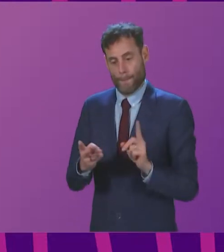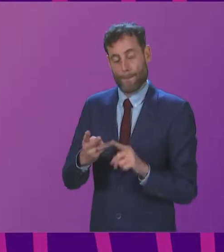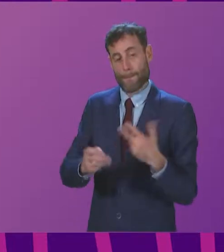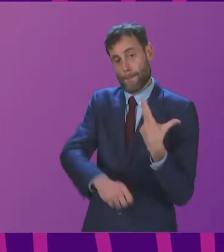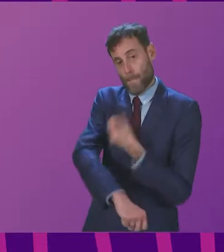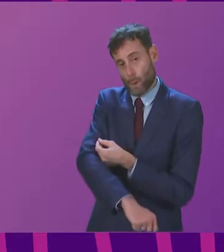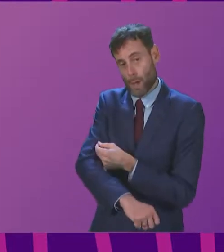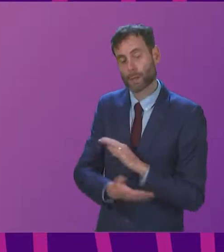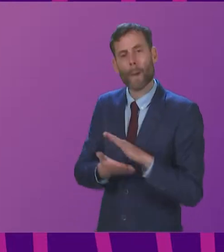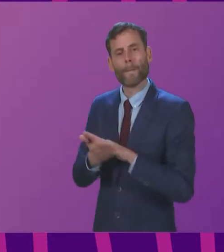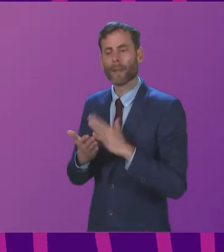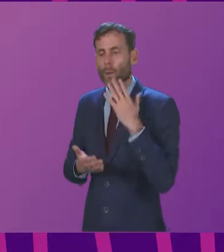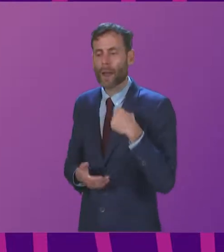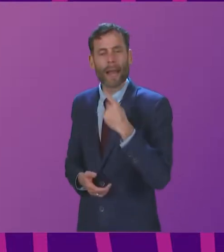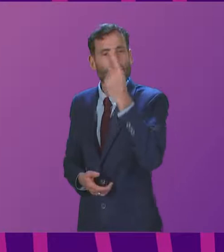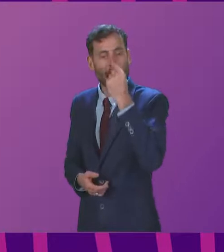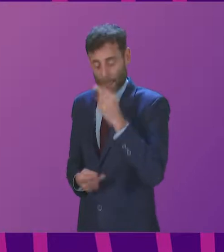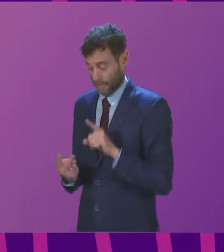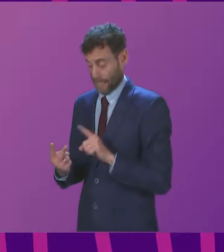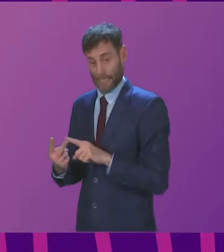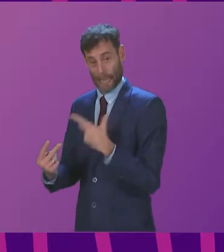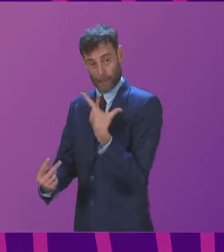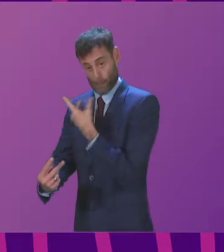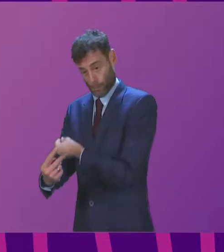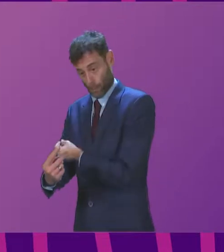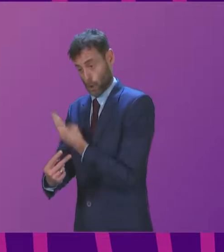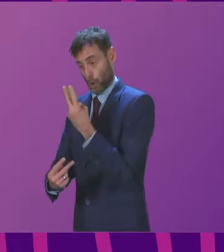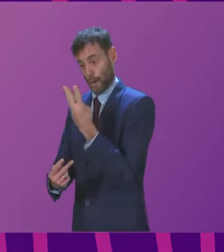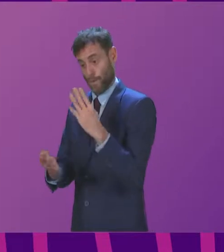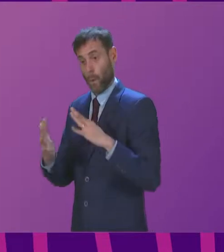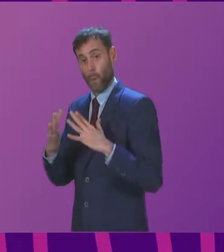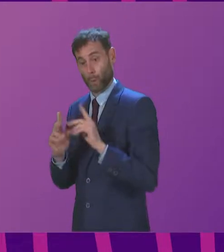your second dose. Do not wait until after the Christmas holiday period is over.